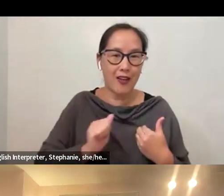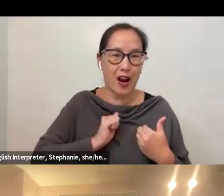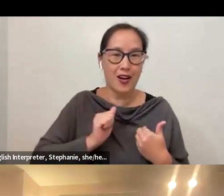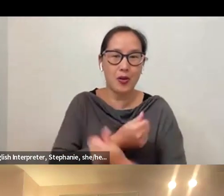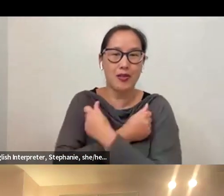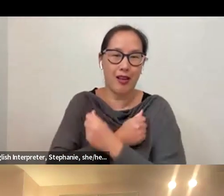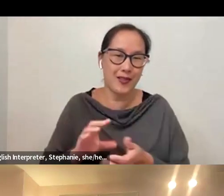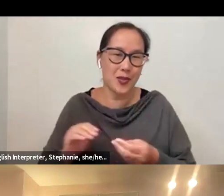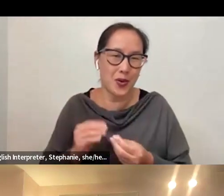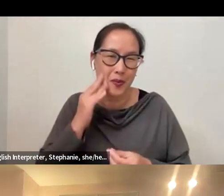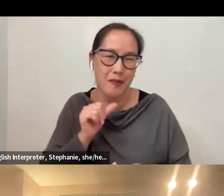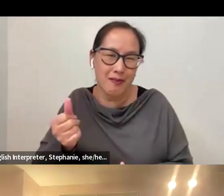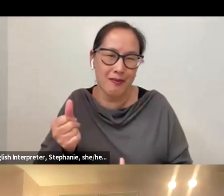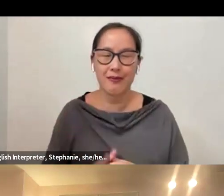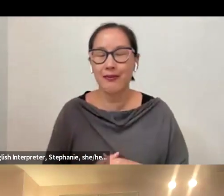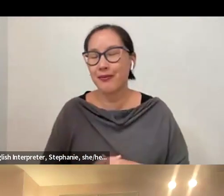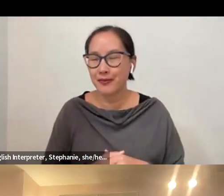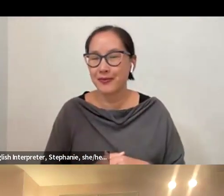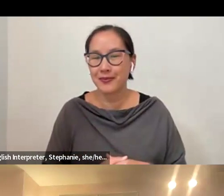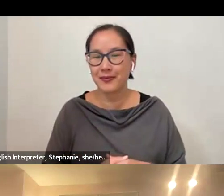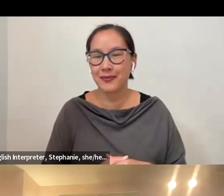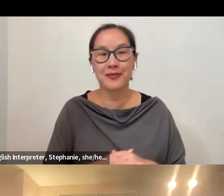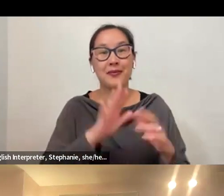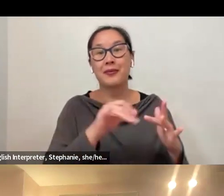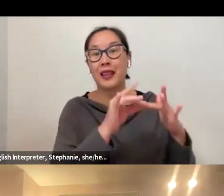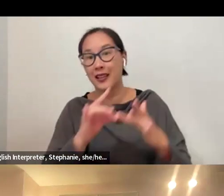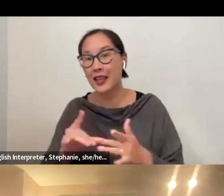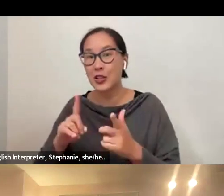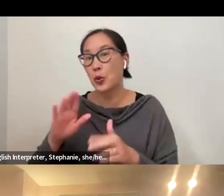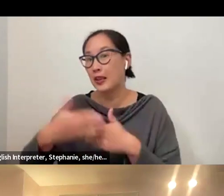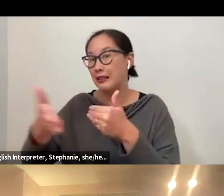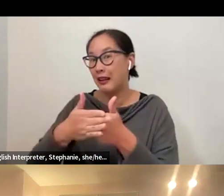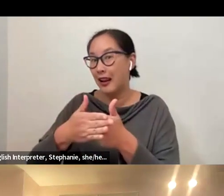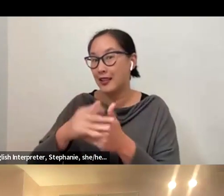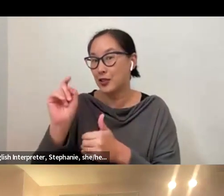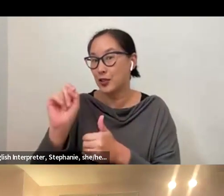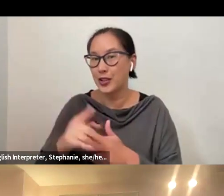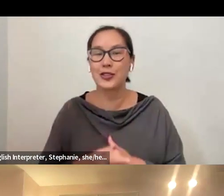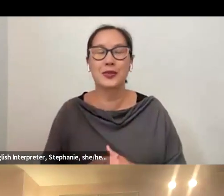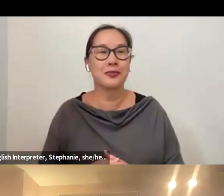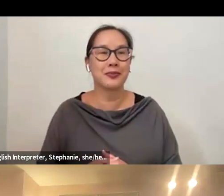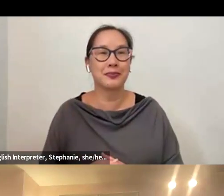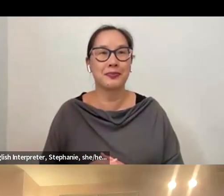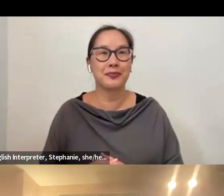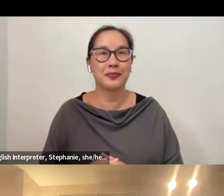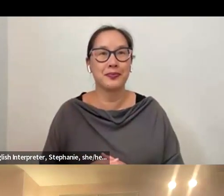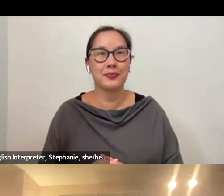And so that brings me into the next question, which is what themes excite you